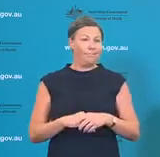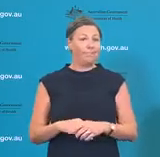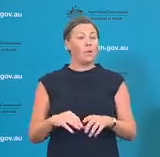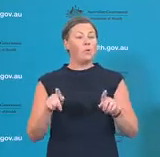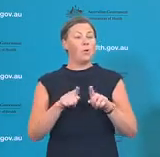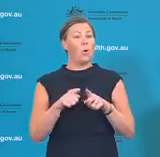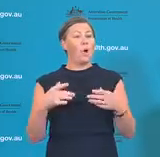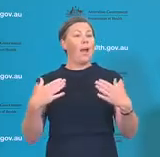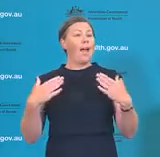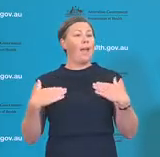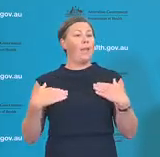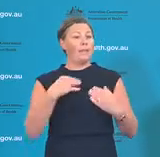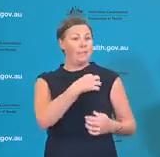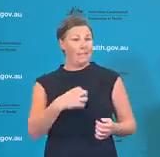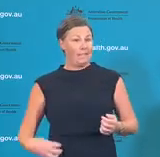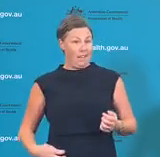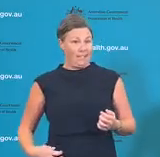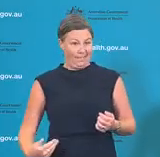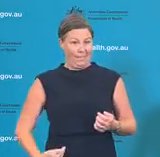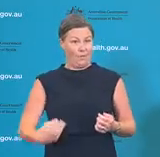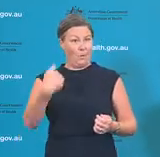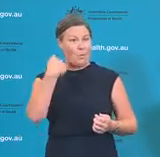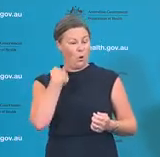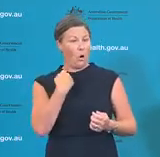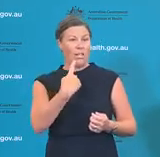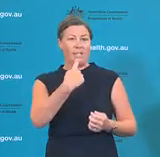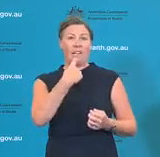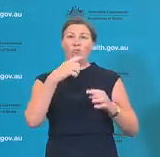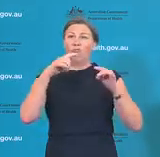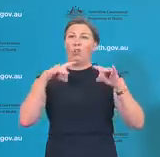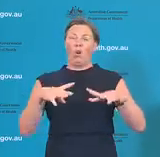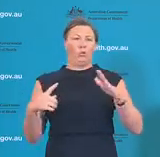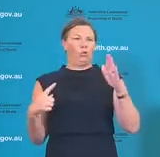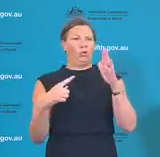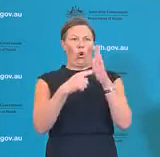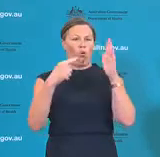Minister this morning, we are leading the way in testing and of that we should be